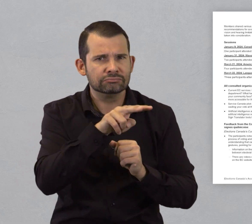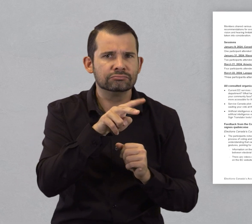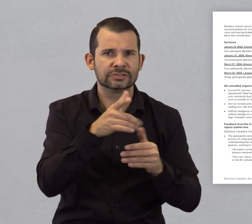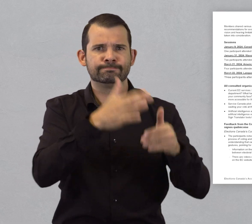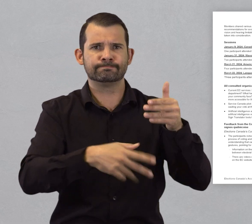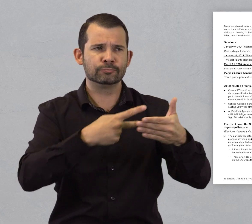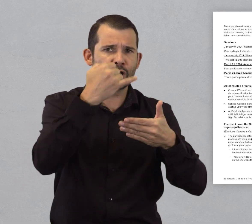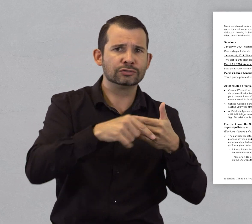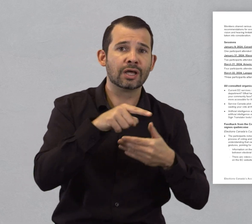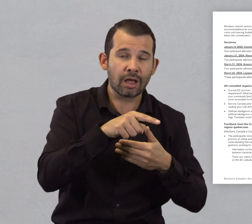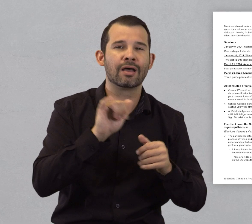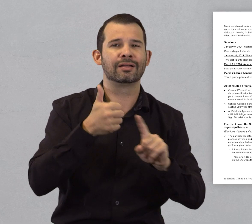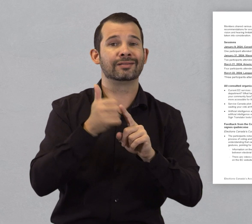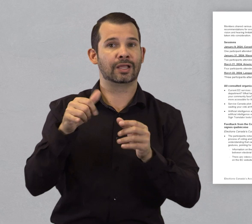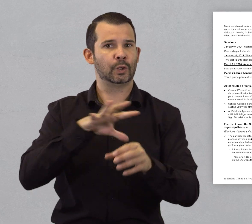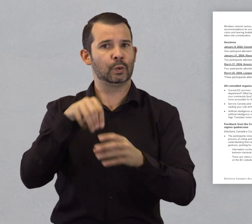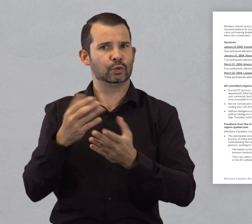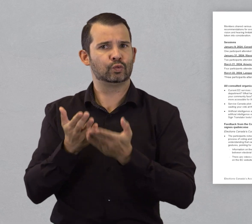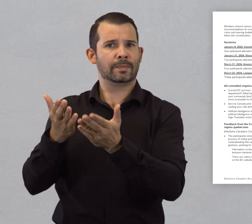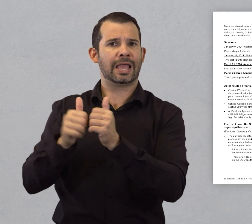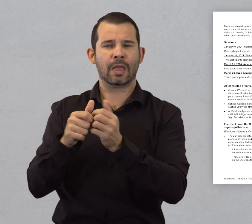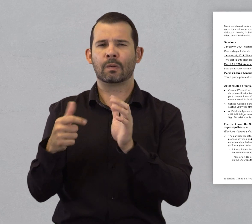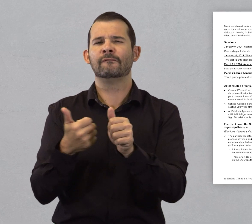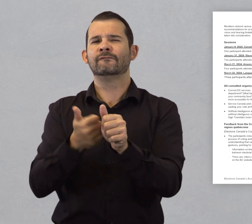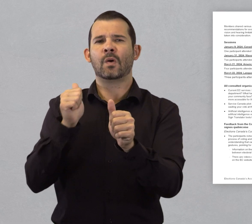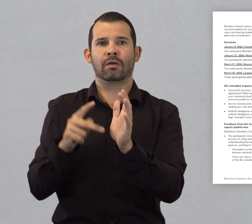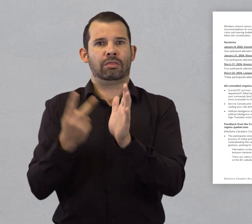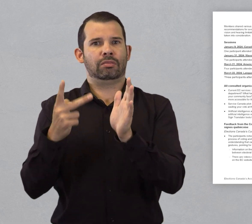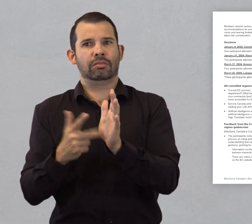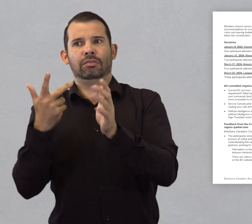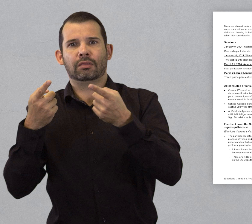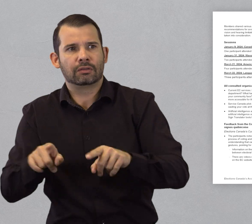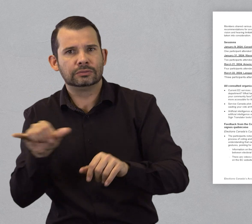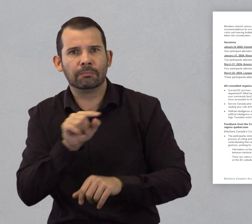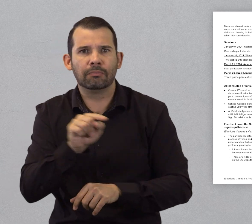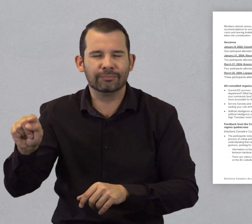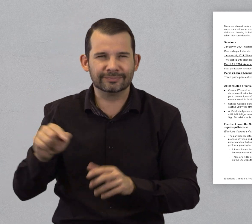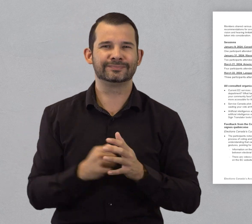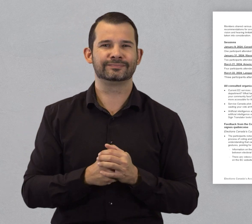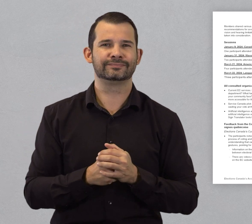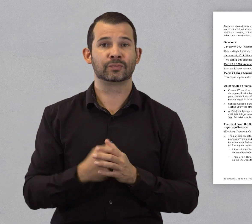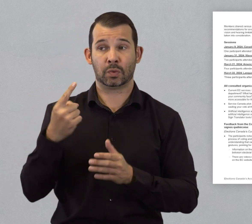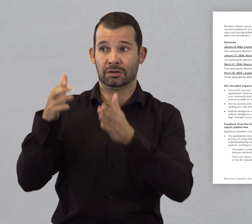which included recommendations for avoiding duplicating efforts. One member reminded EC